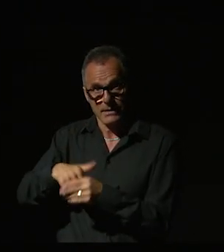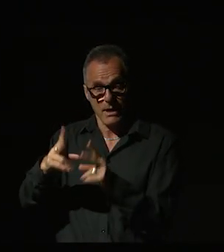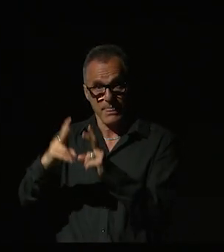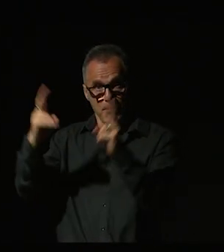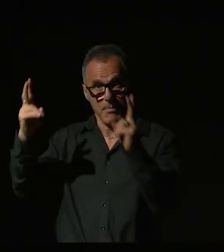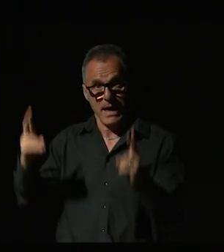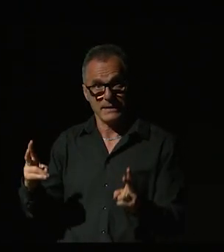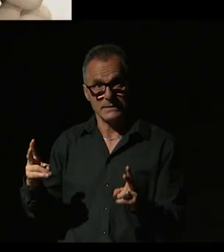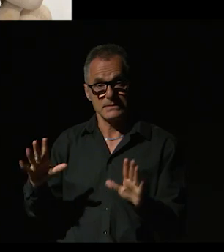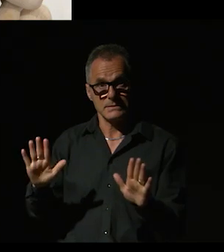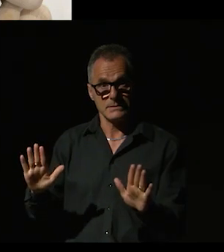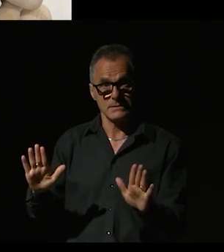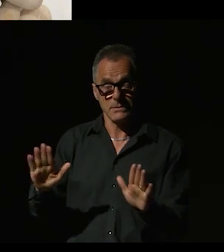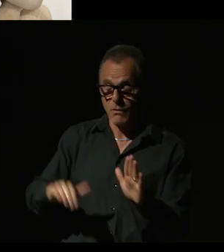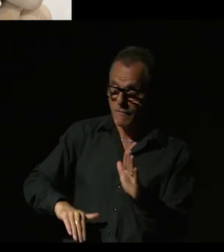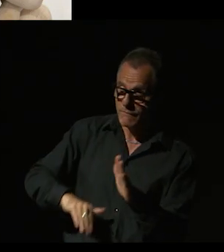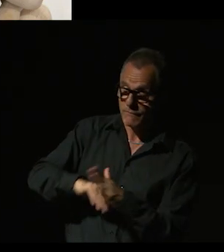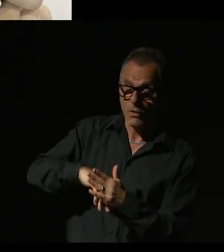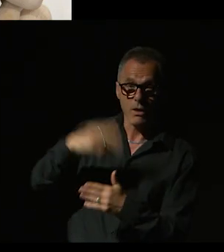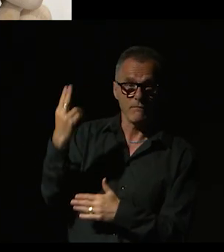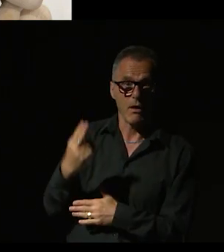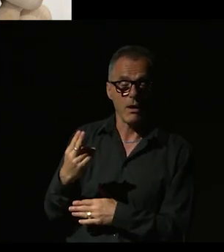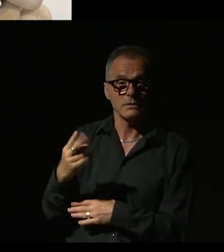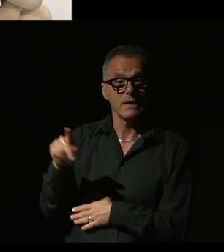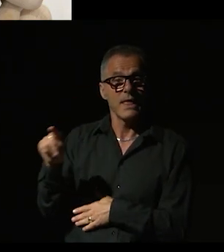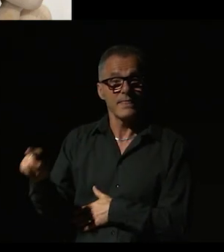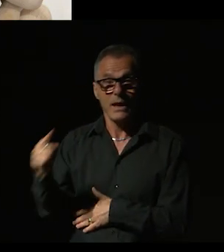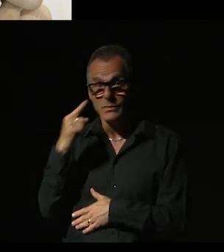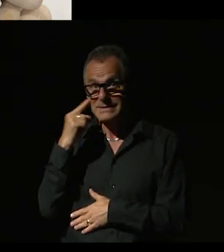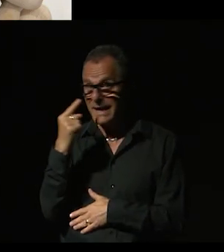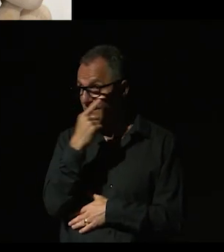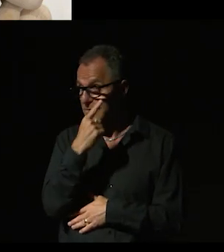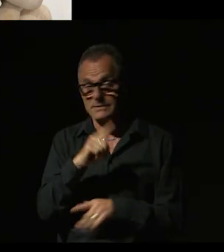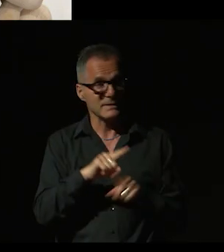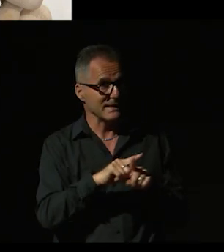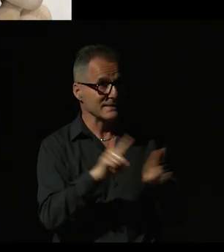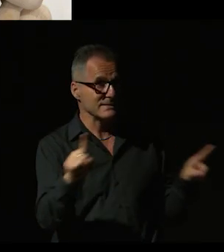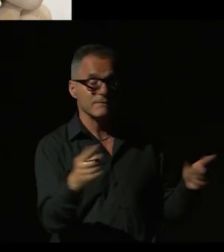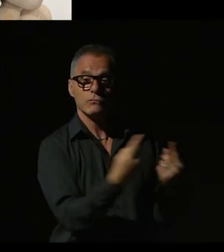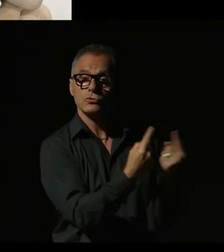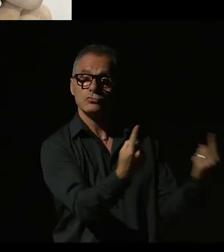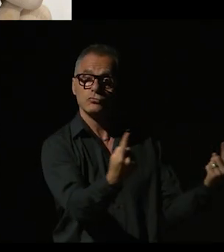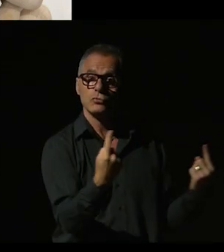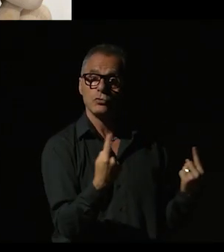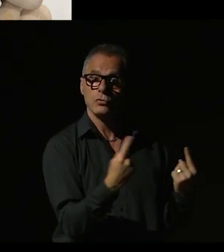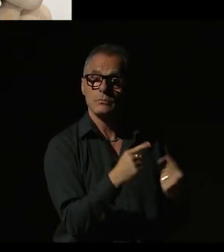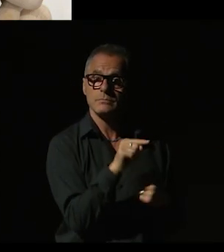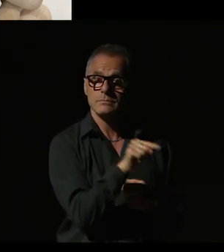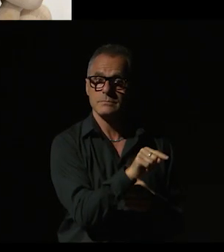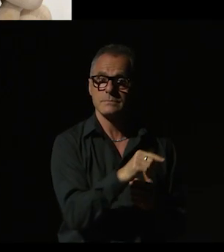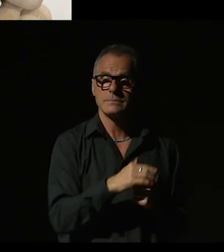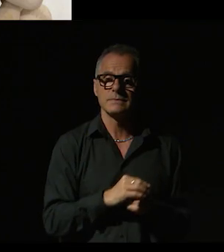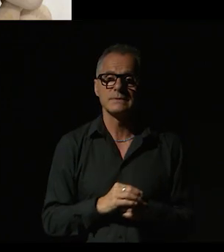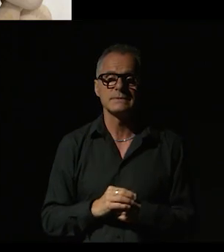filled with art was also evident in the adjacent room that underwent changes during Odoardo's patronage. The Sala dei Filosofi,